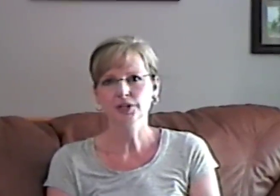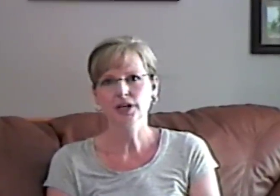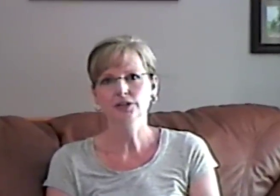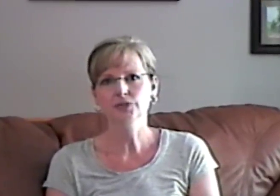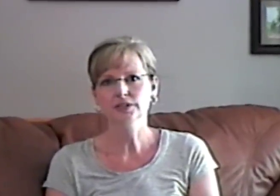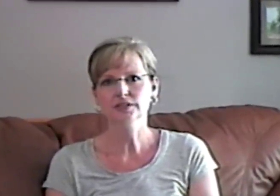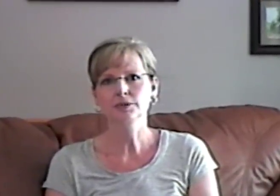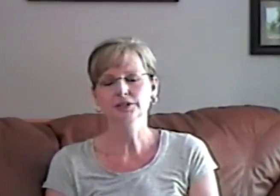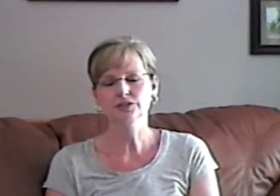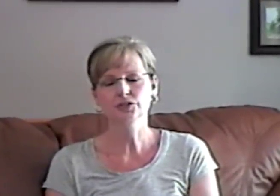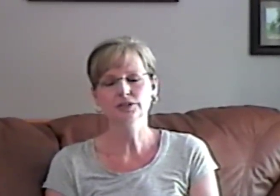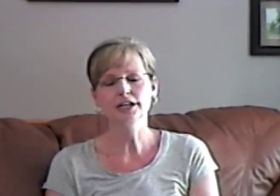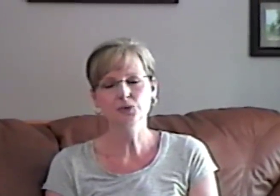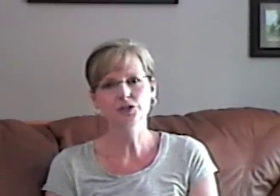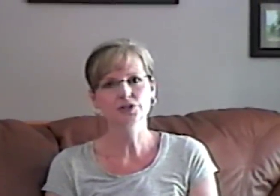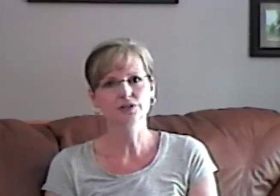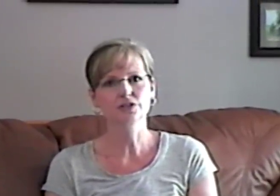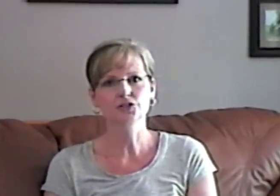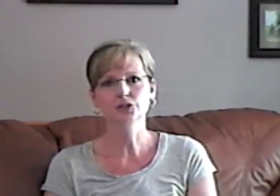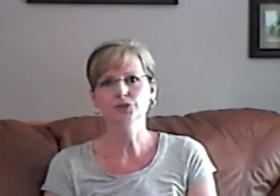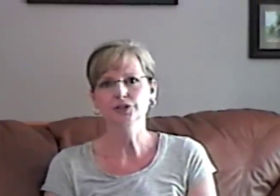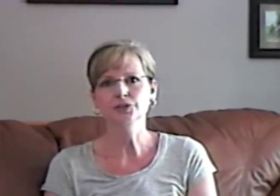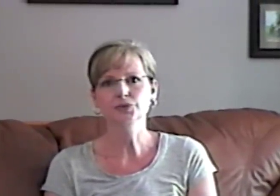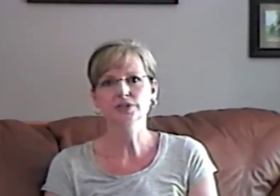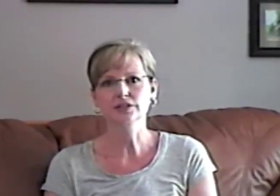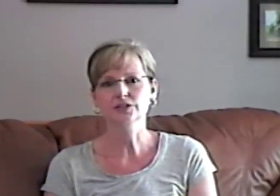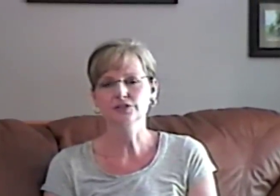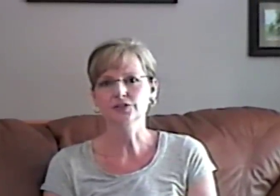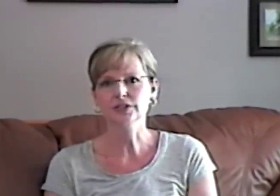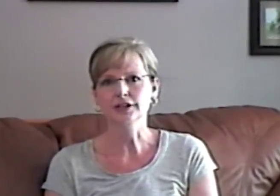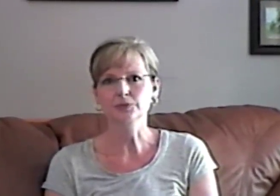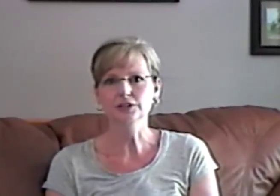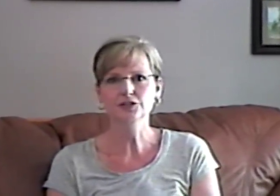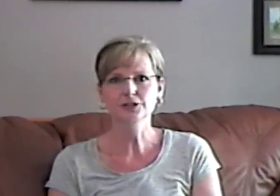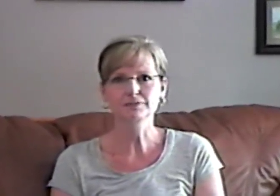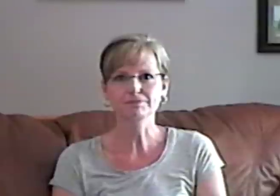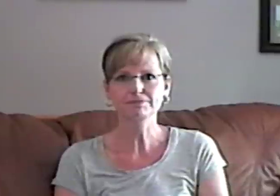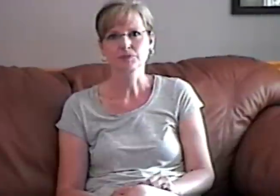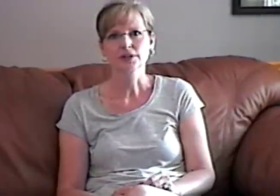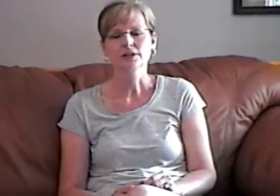using the same language the children use. That's their first language.